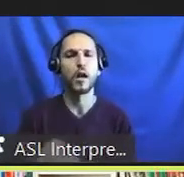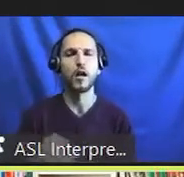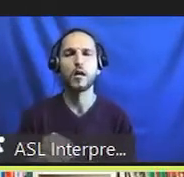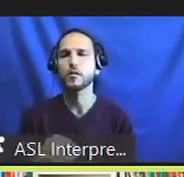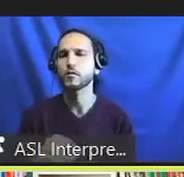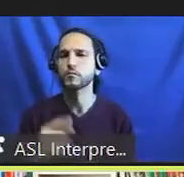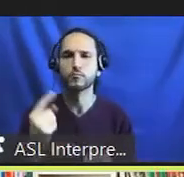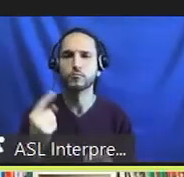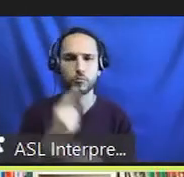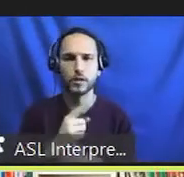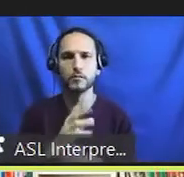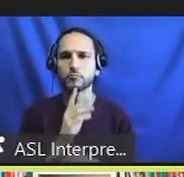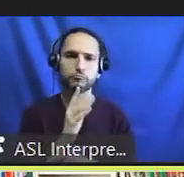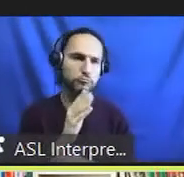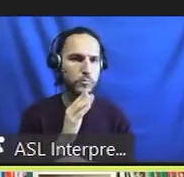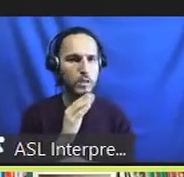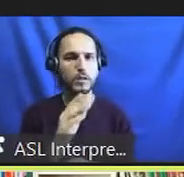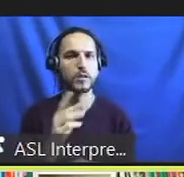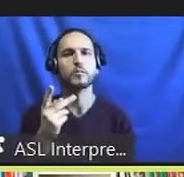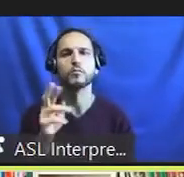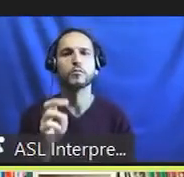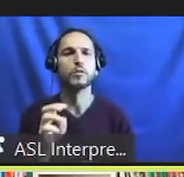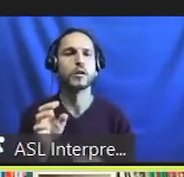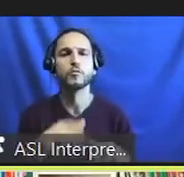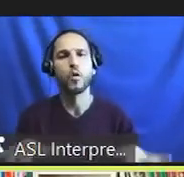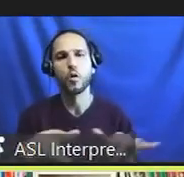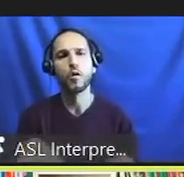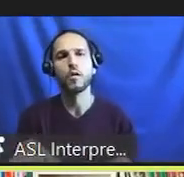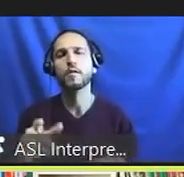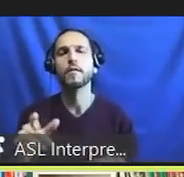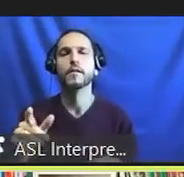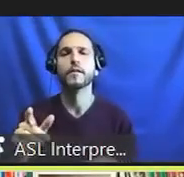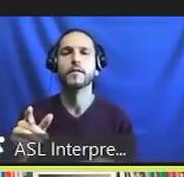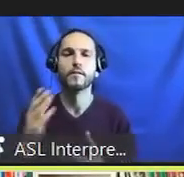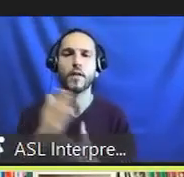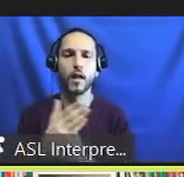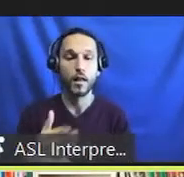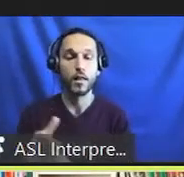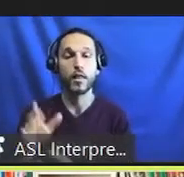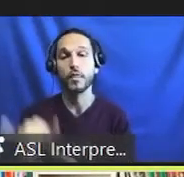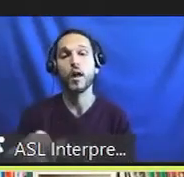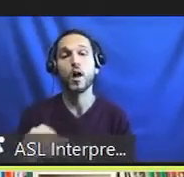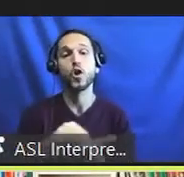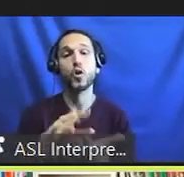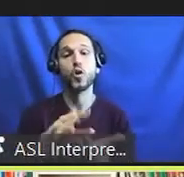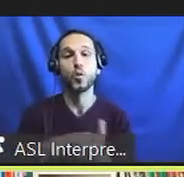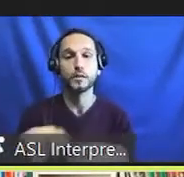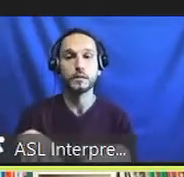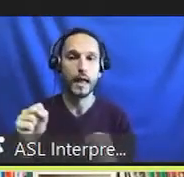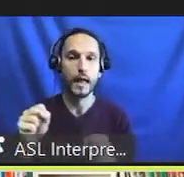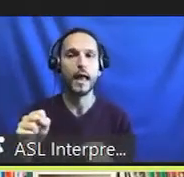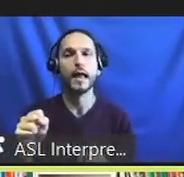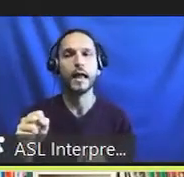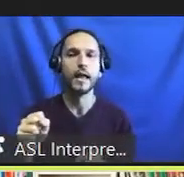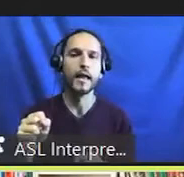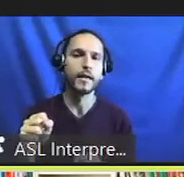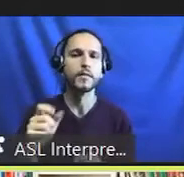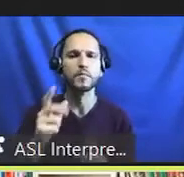transcript from pre-recorded audio or video files. Notetaking, on the other hand, is a little bit like meaning for meaning.